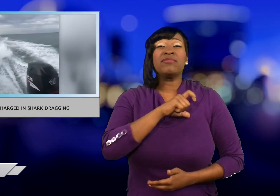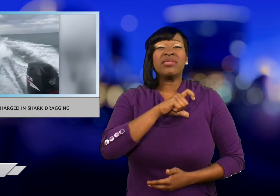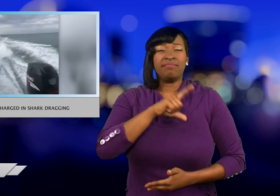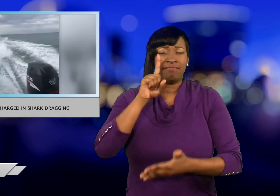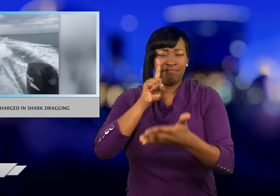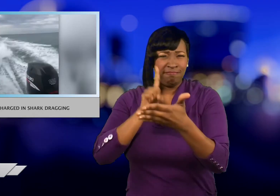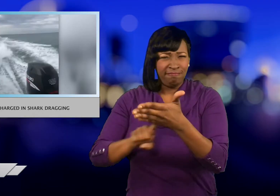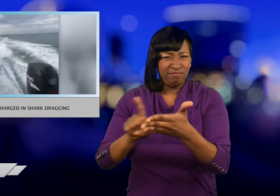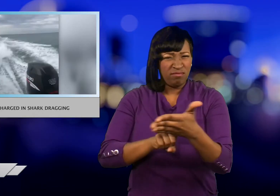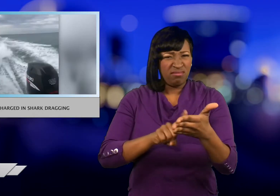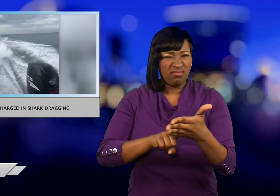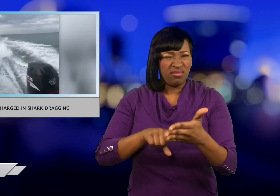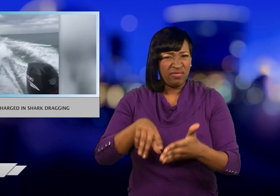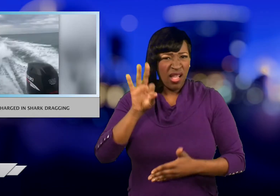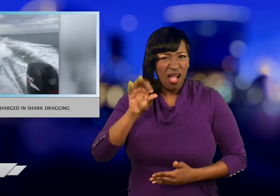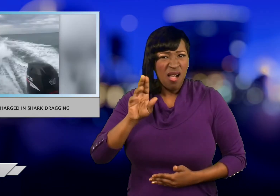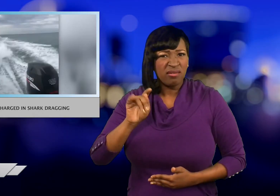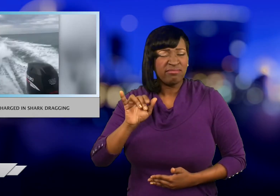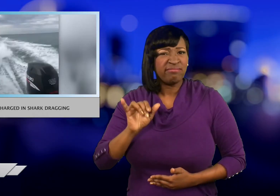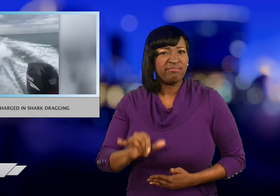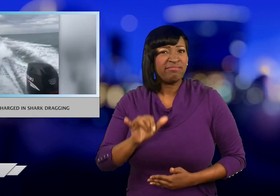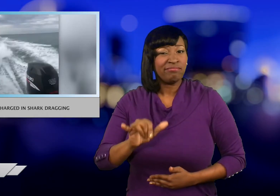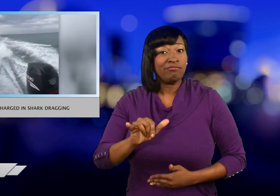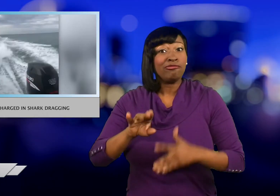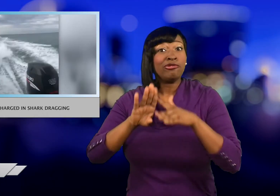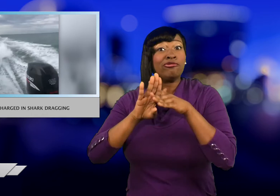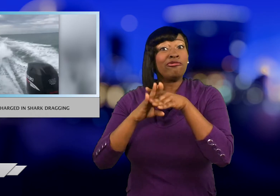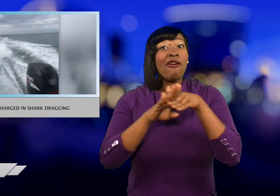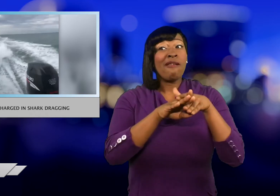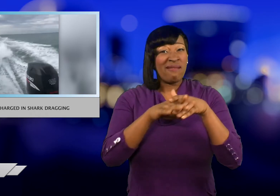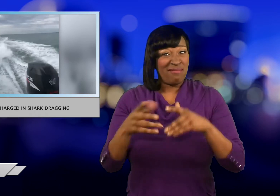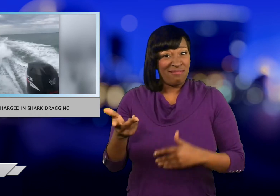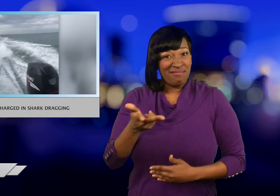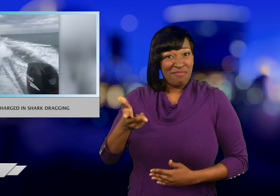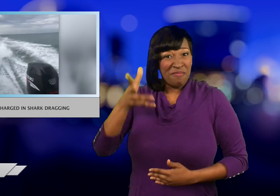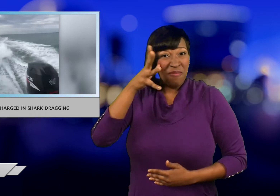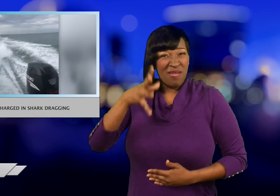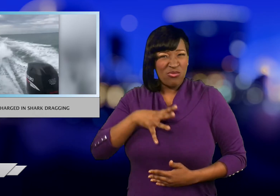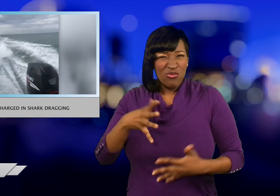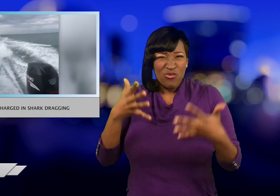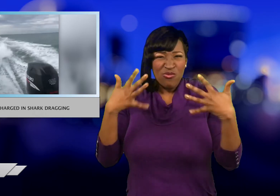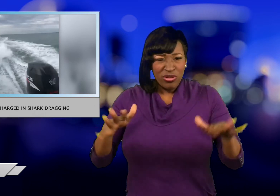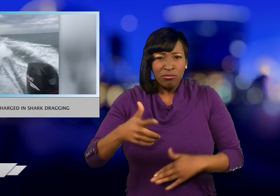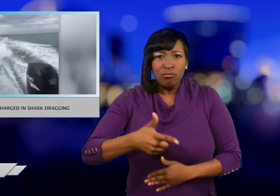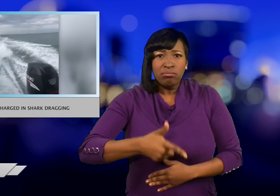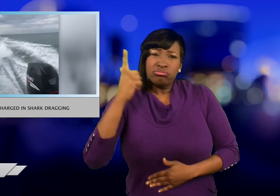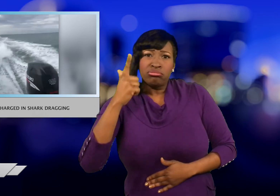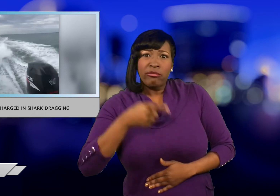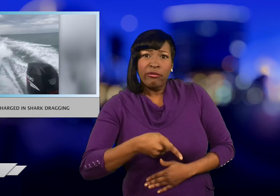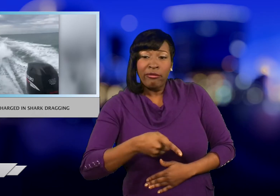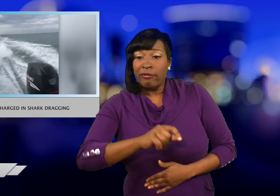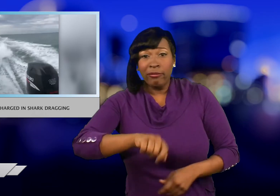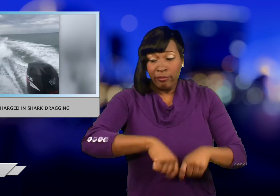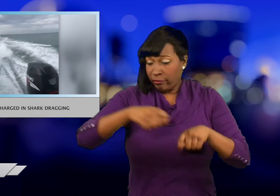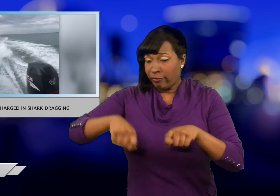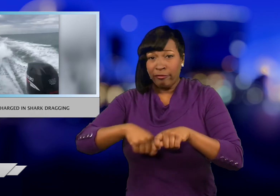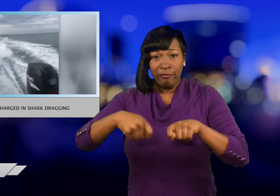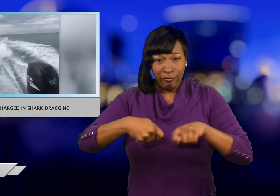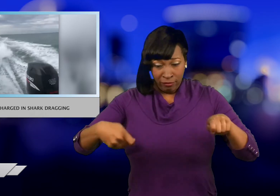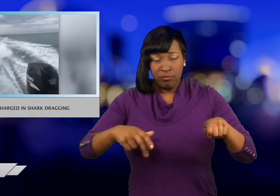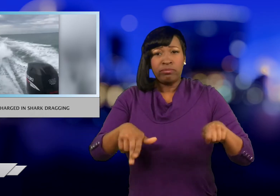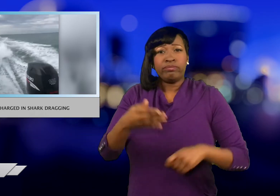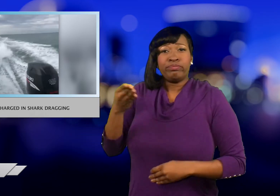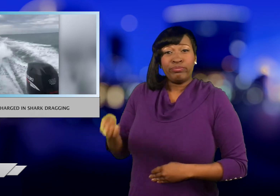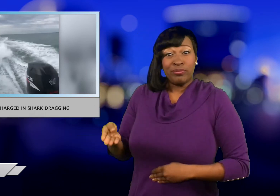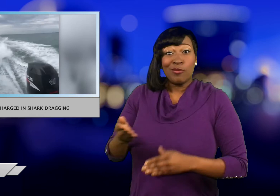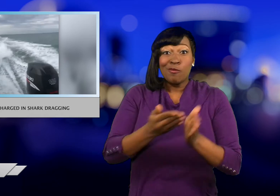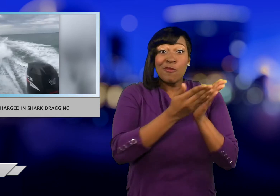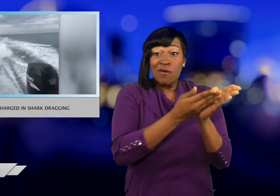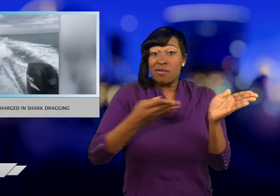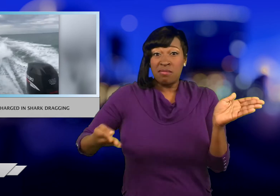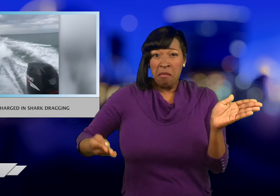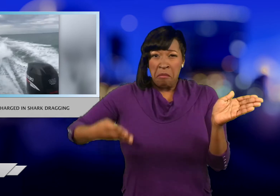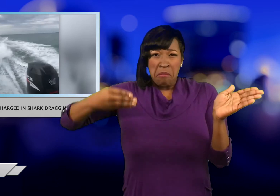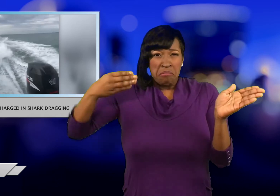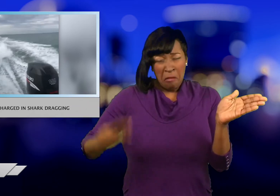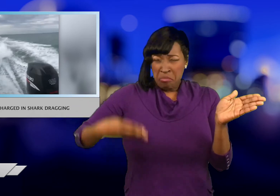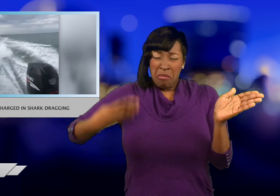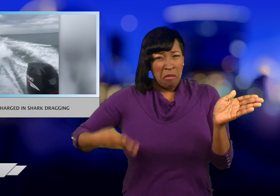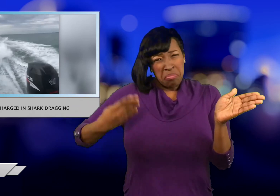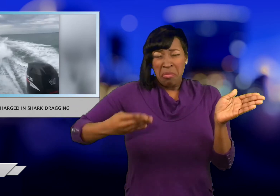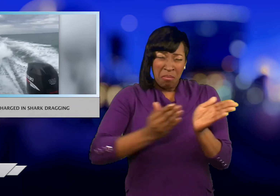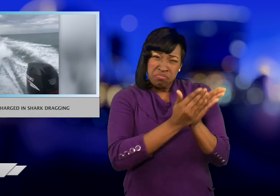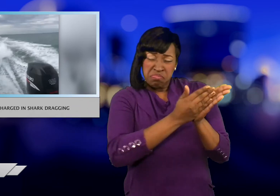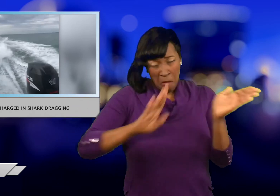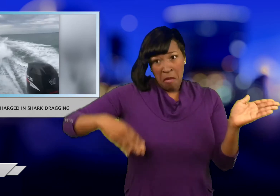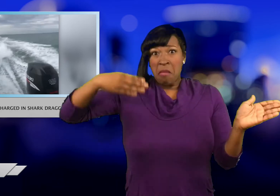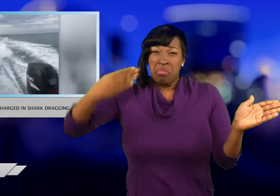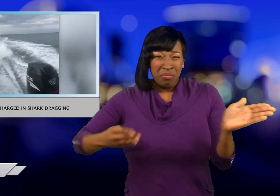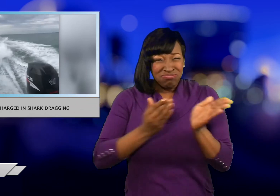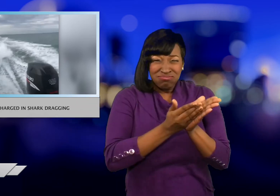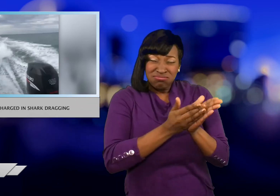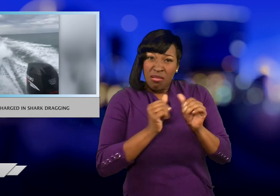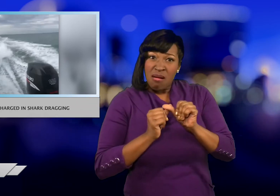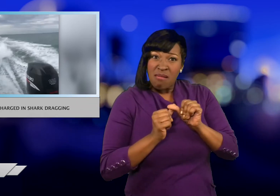Police later found out the men had shot the shark first then dragged it behind the boat --